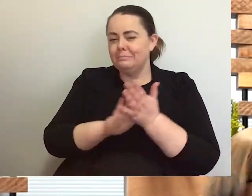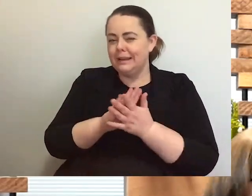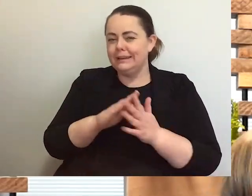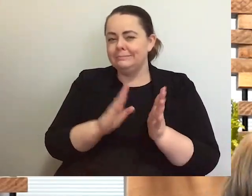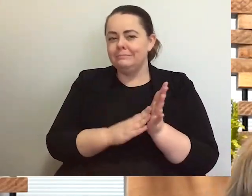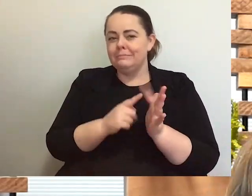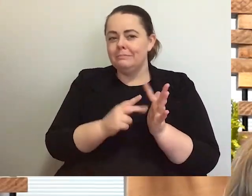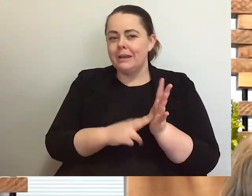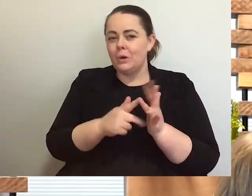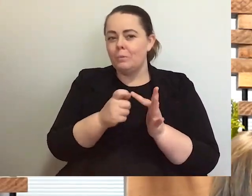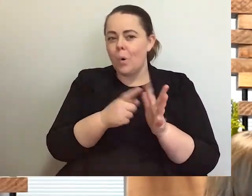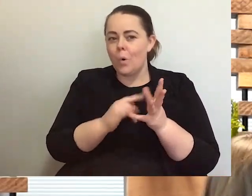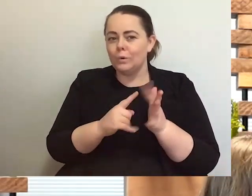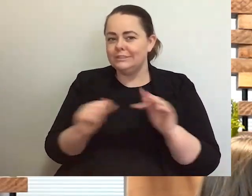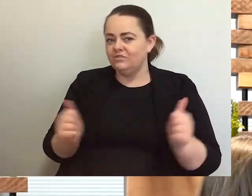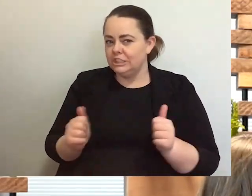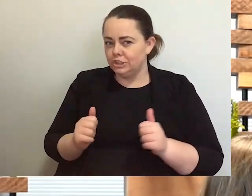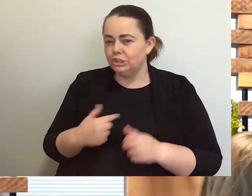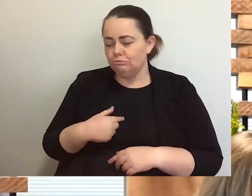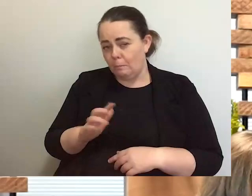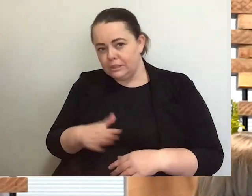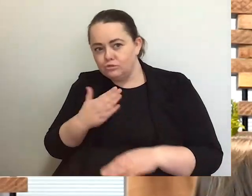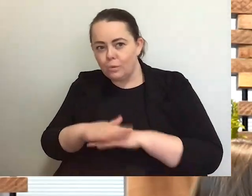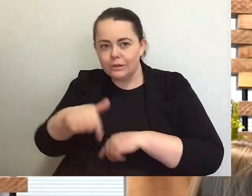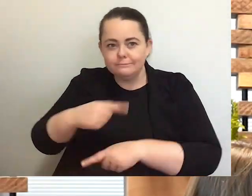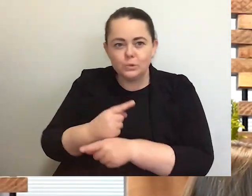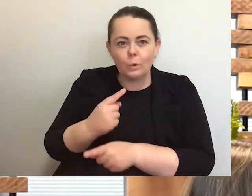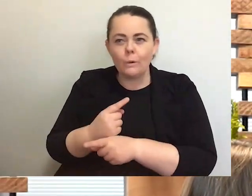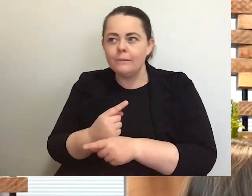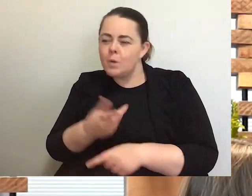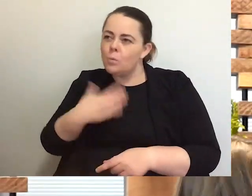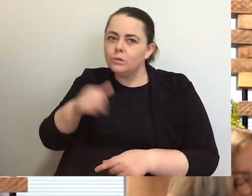and so, I'm just going to ask you, Allison, what are the symptoms of menopause?